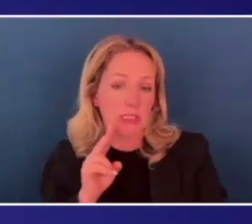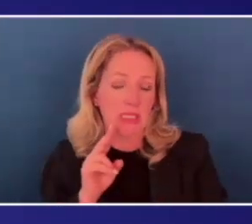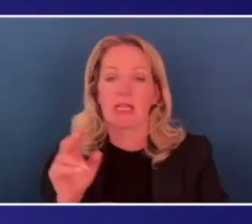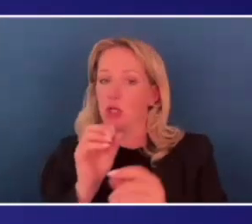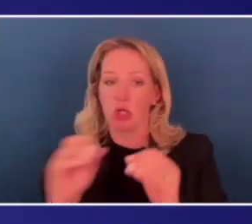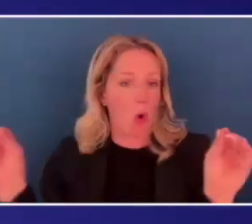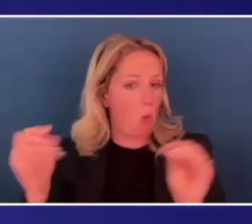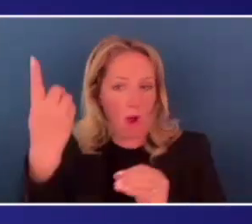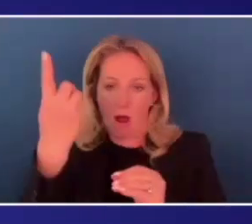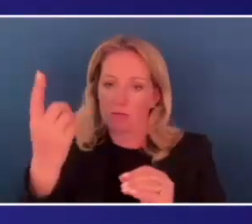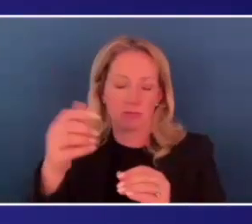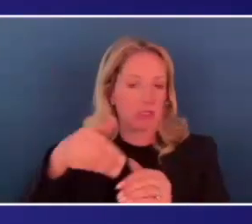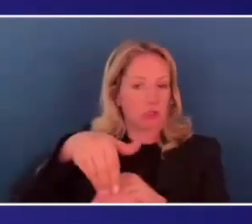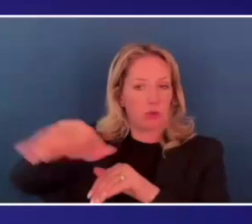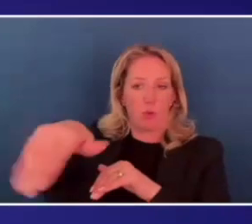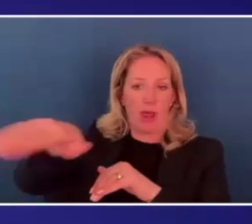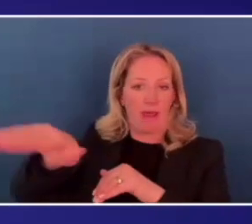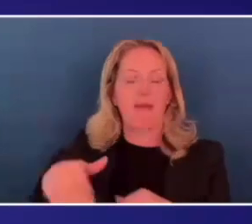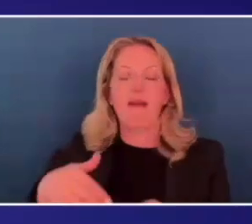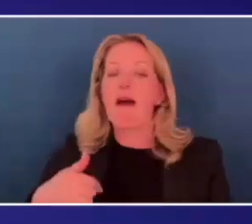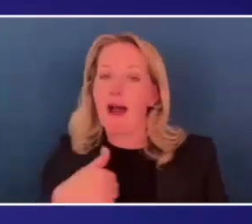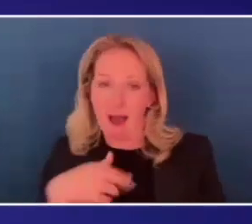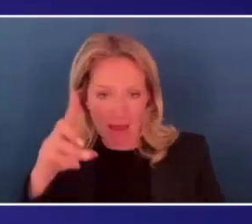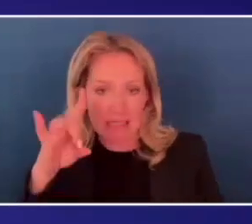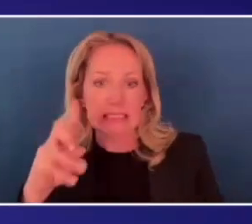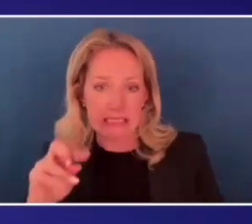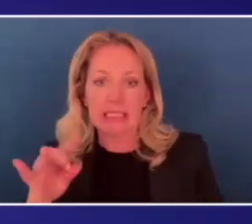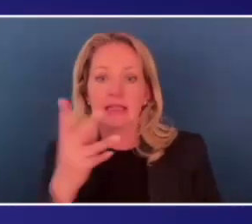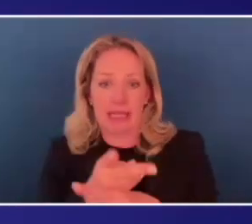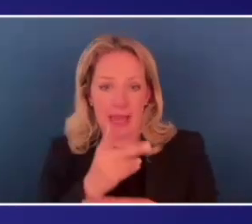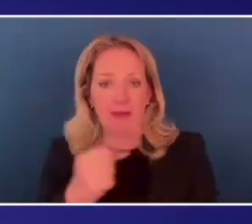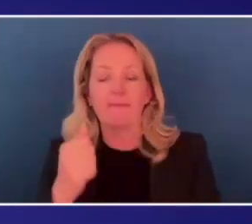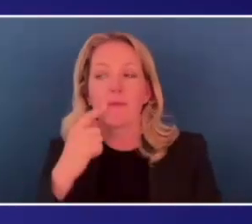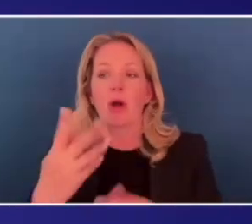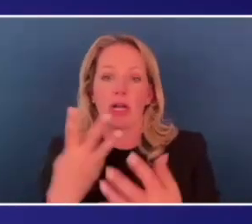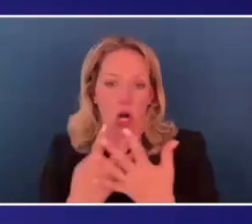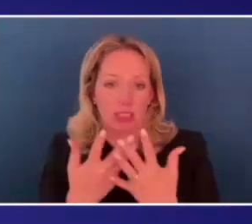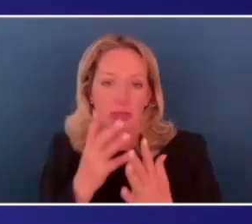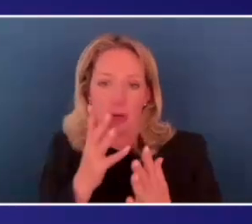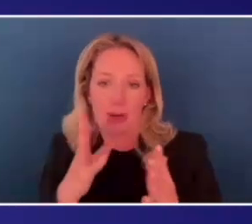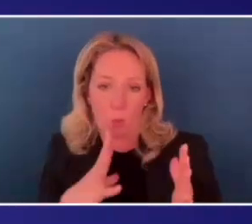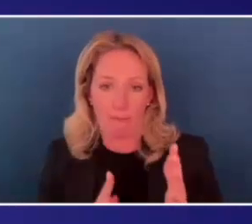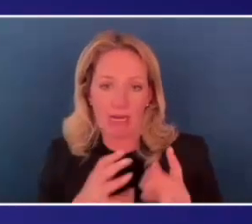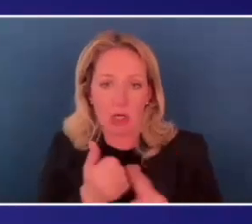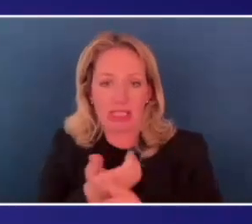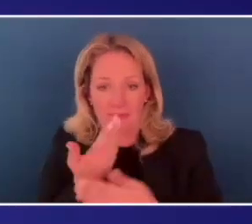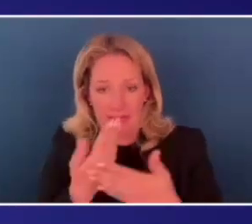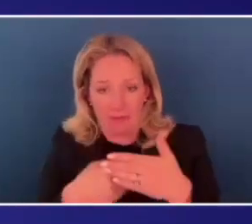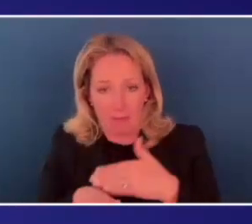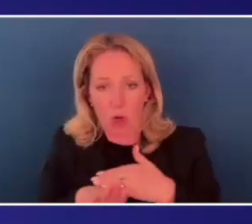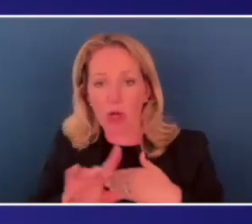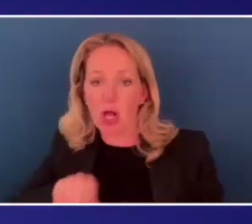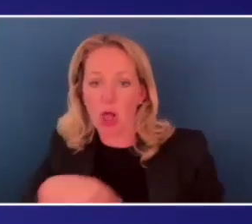I will never forget caring for an incarcerated woman giving birth completely alone with no family or support allowed.